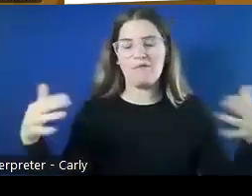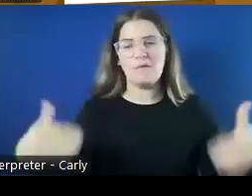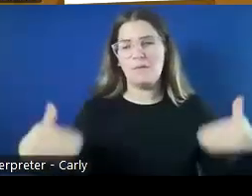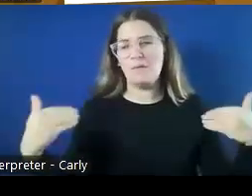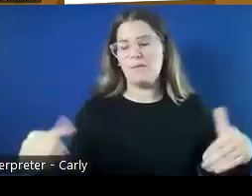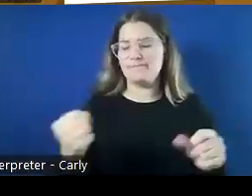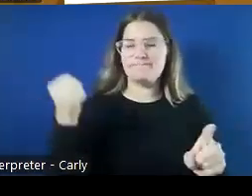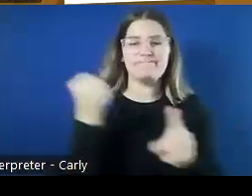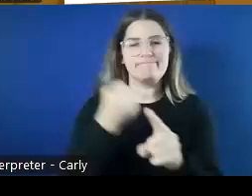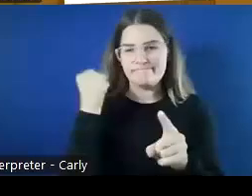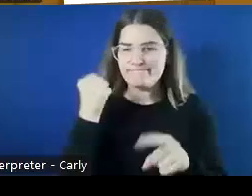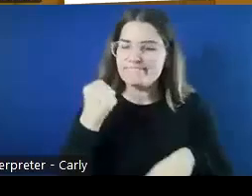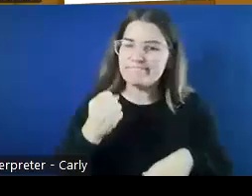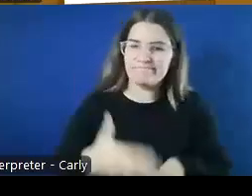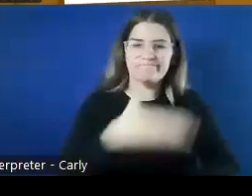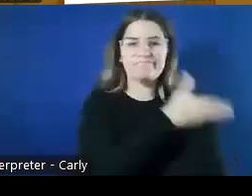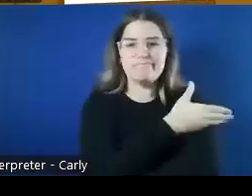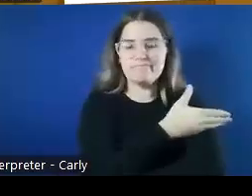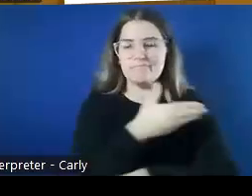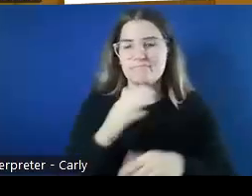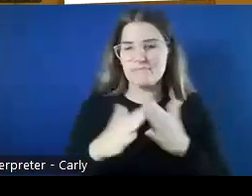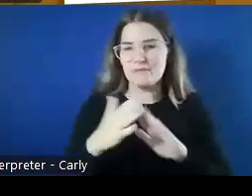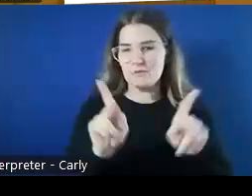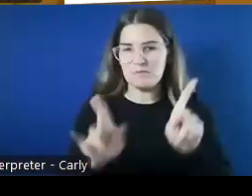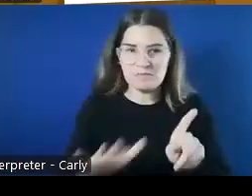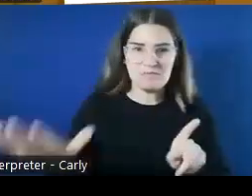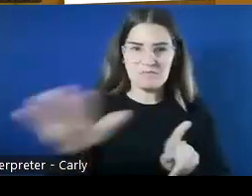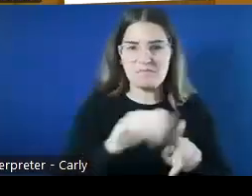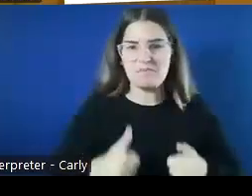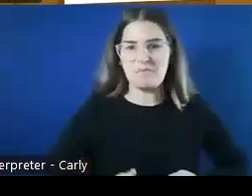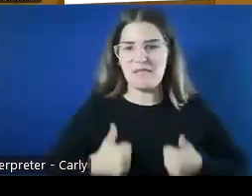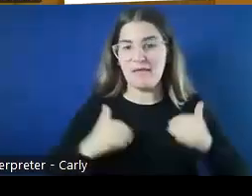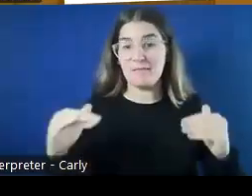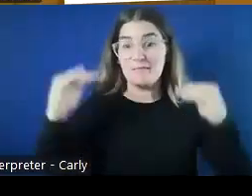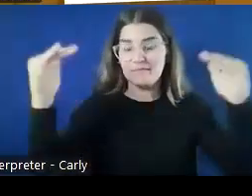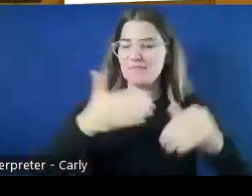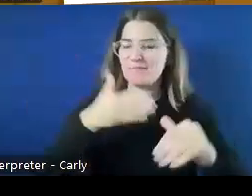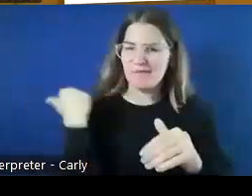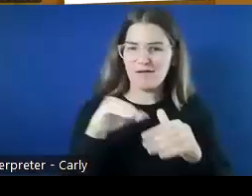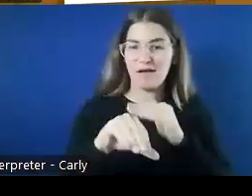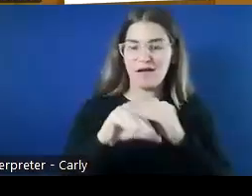lives of the community by allowing much better access to services and that largely happened